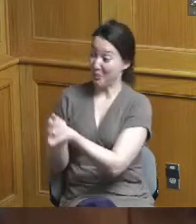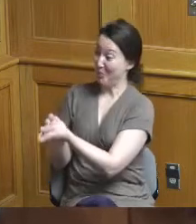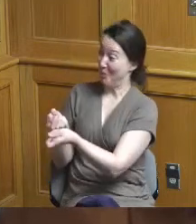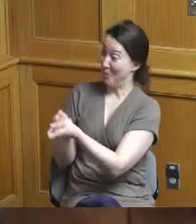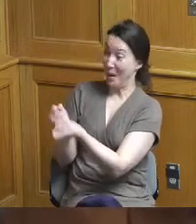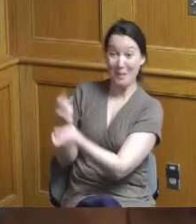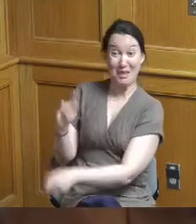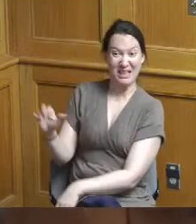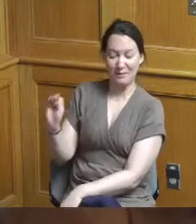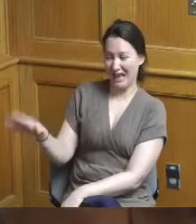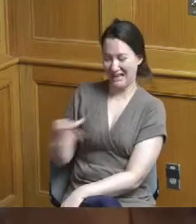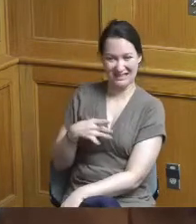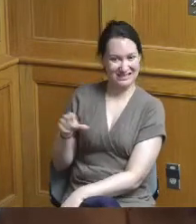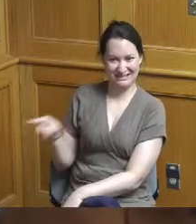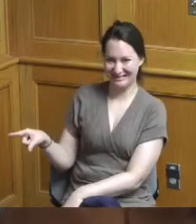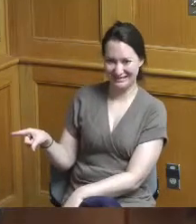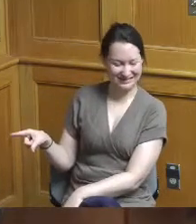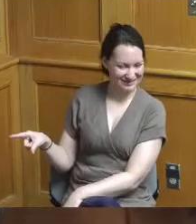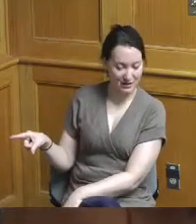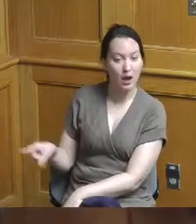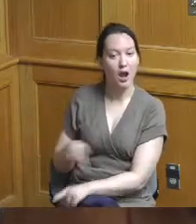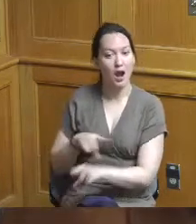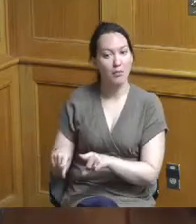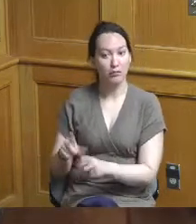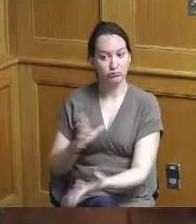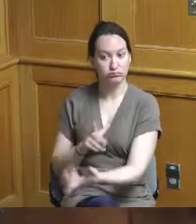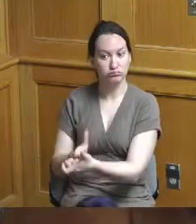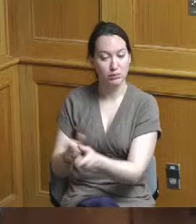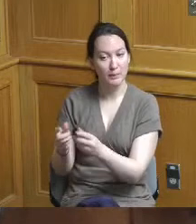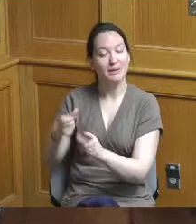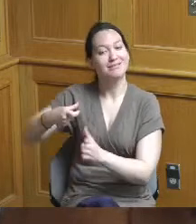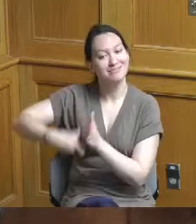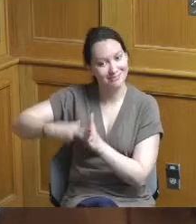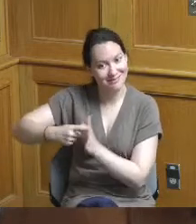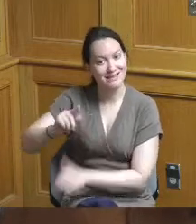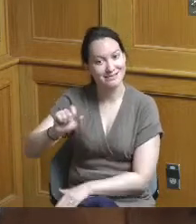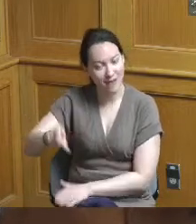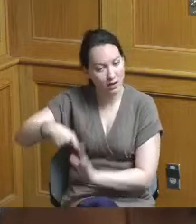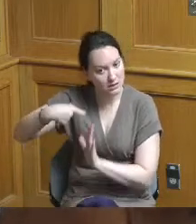I didn't like it at all either but they were up to date on their property taxes we were bringing